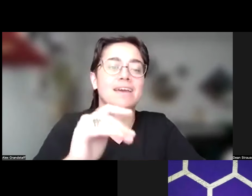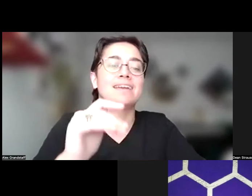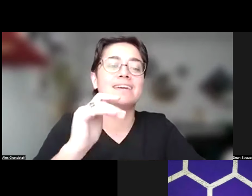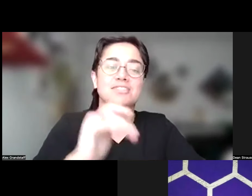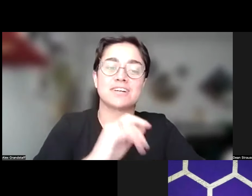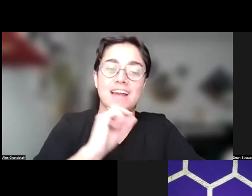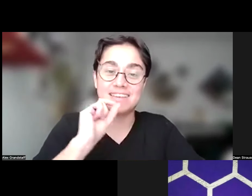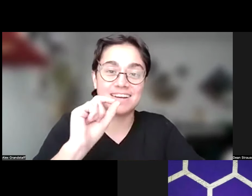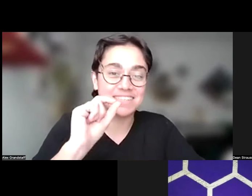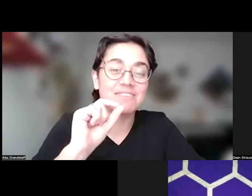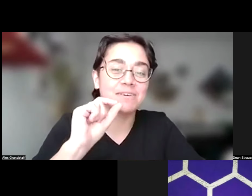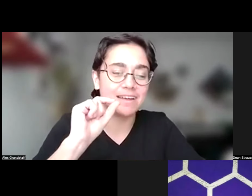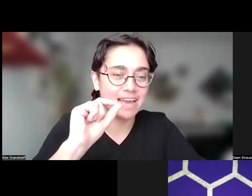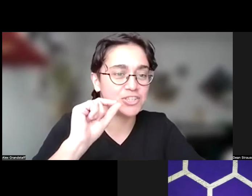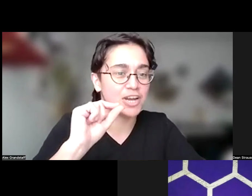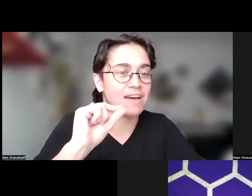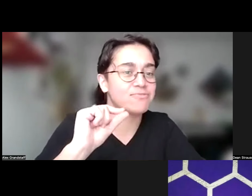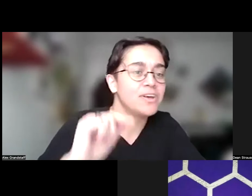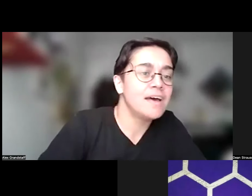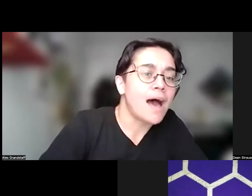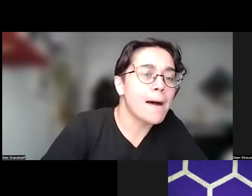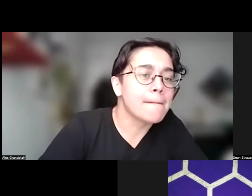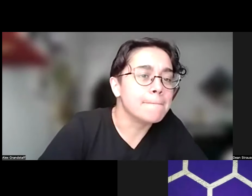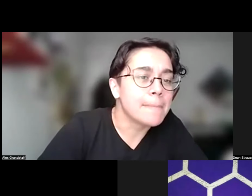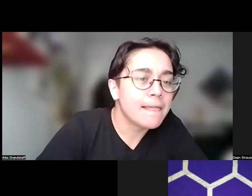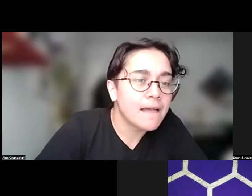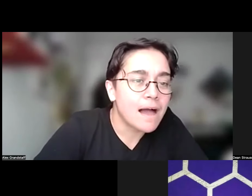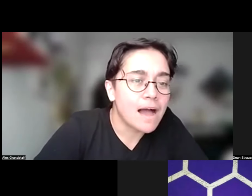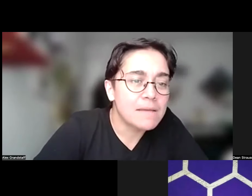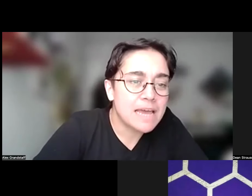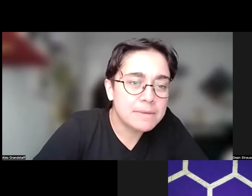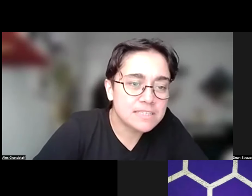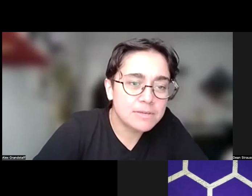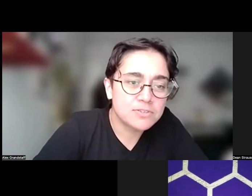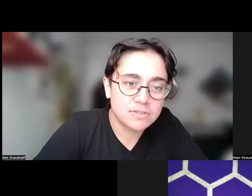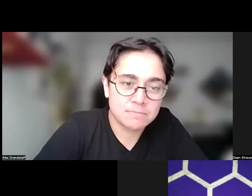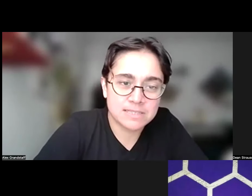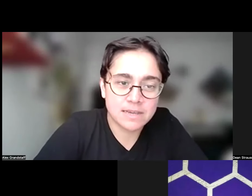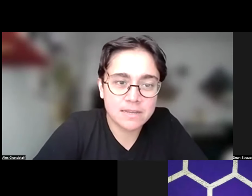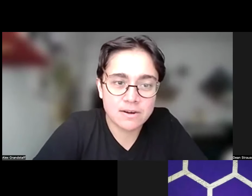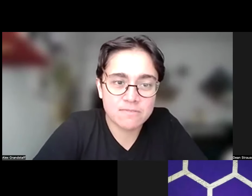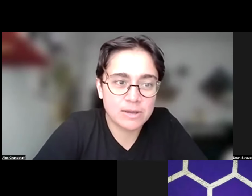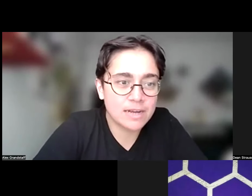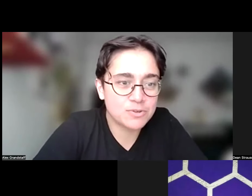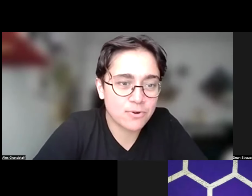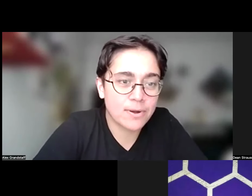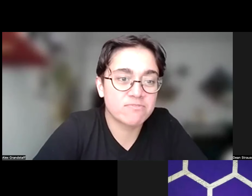the policy aspect. I hope that helps. We are almost at the time, I see there's one more.